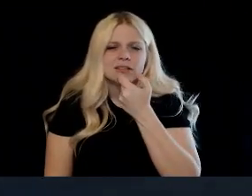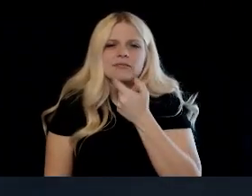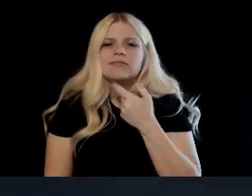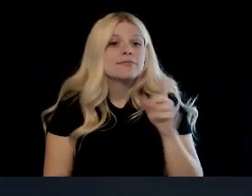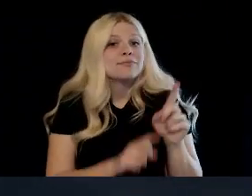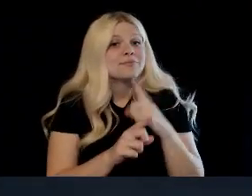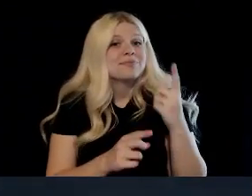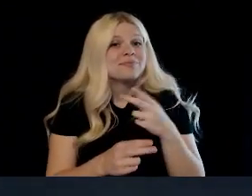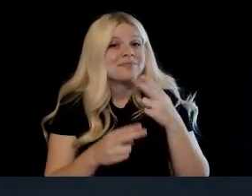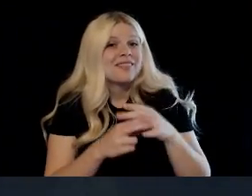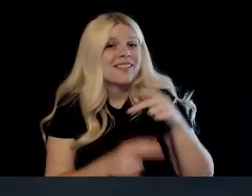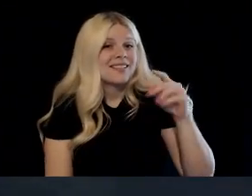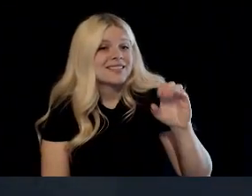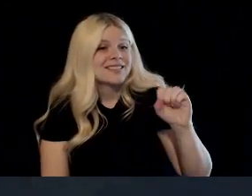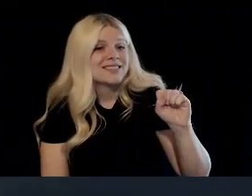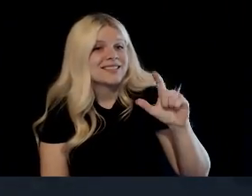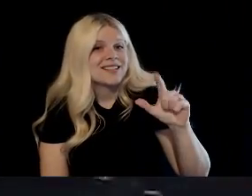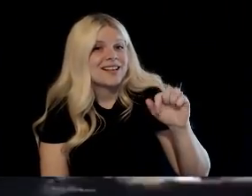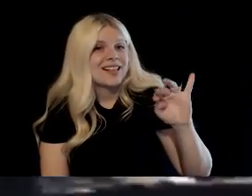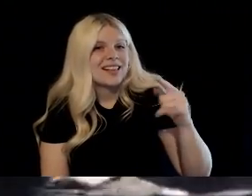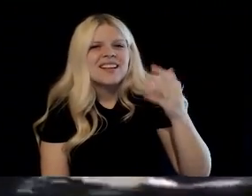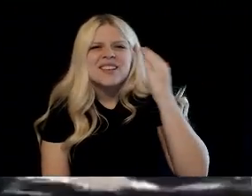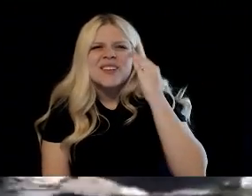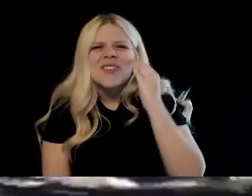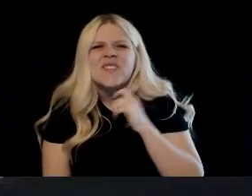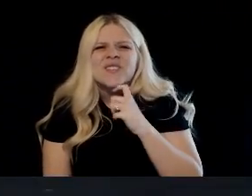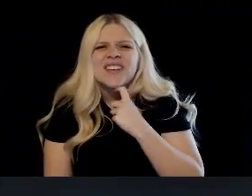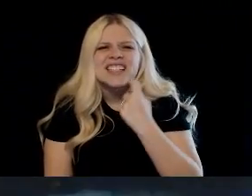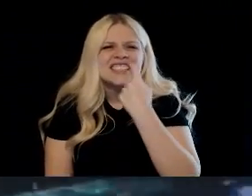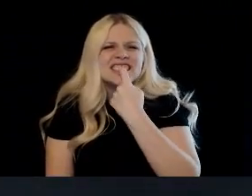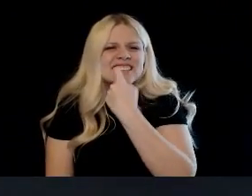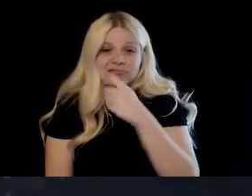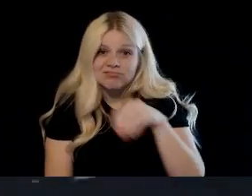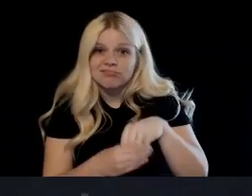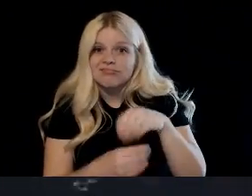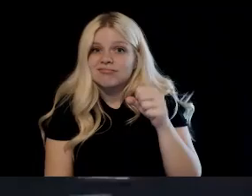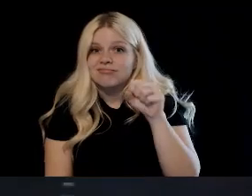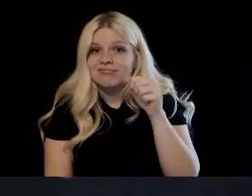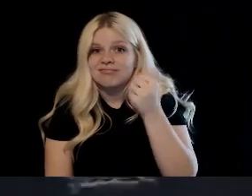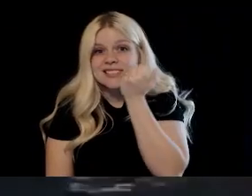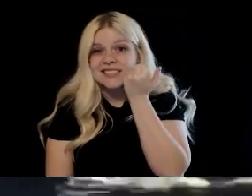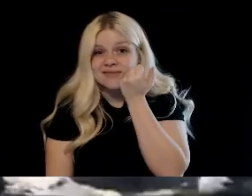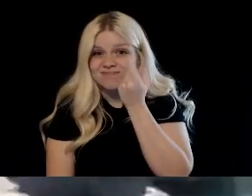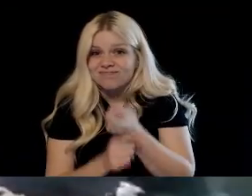it's where they take that metal tool- Erica: Ew! You just made us all wince! We hate that thing.